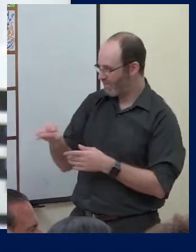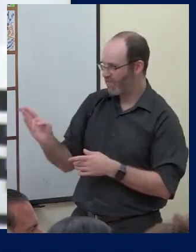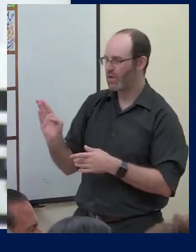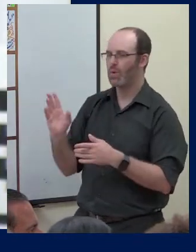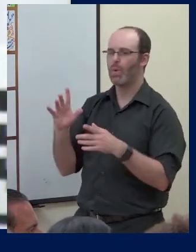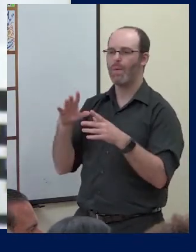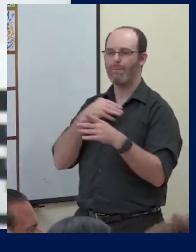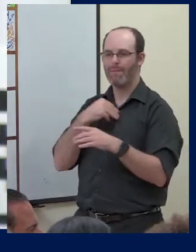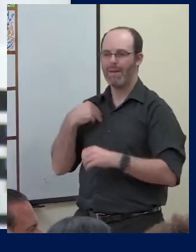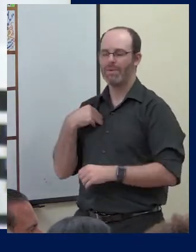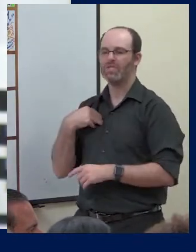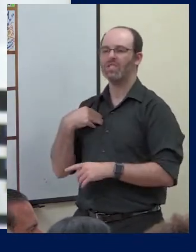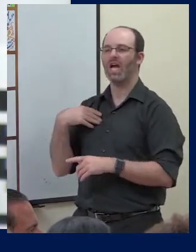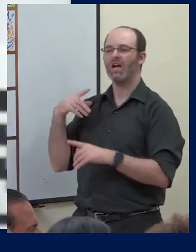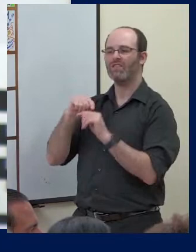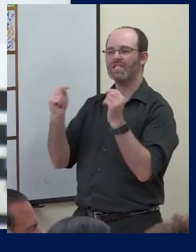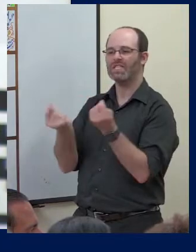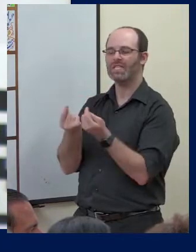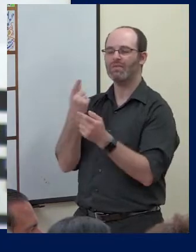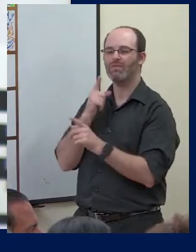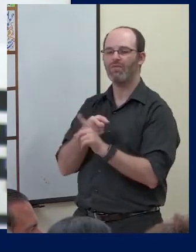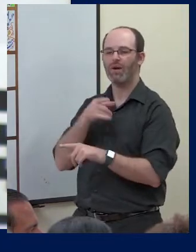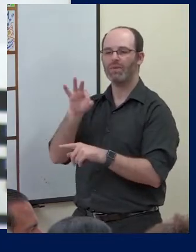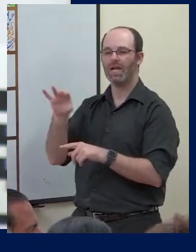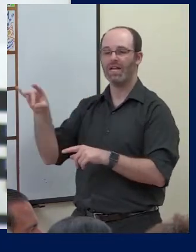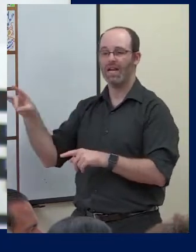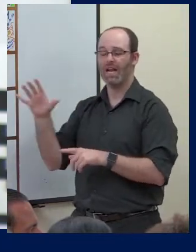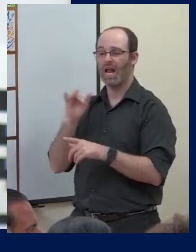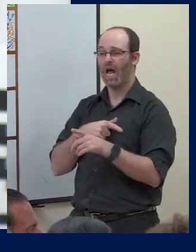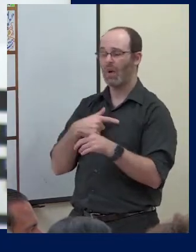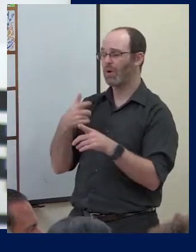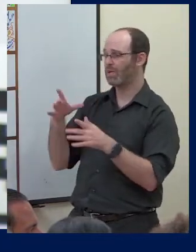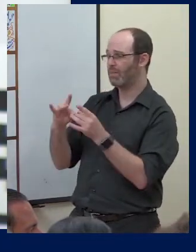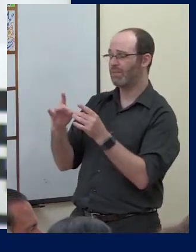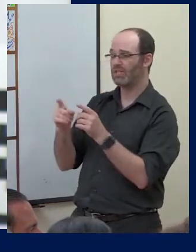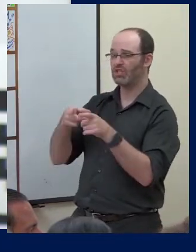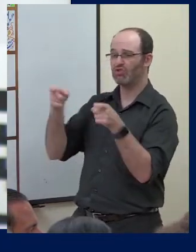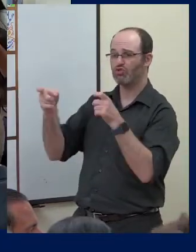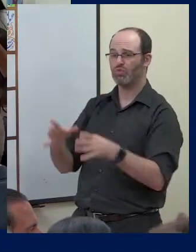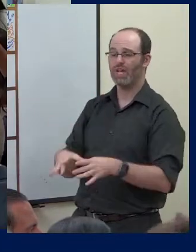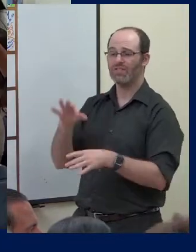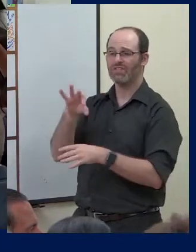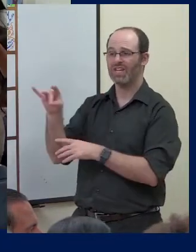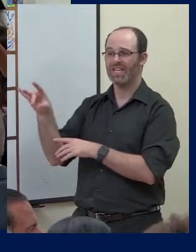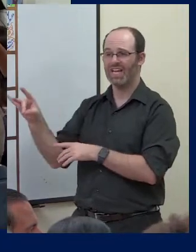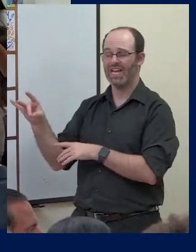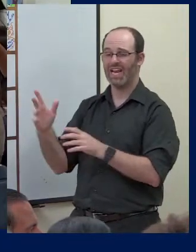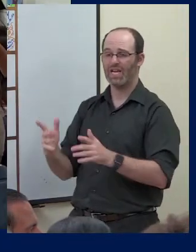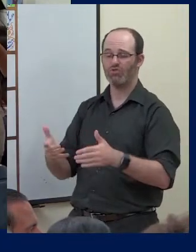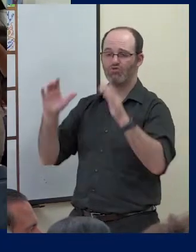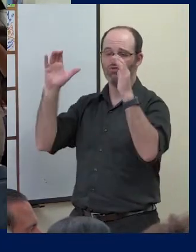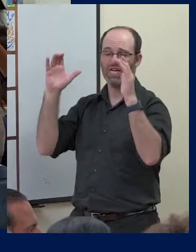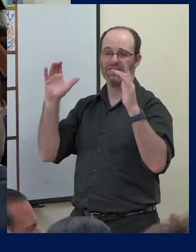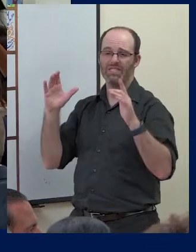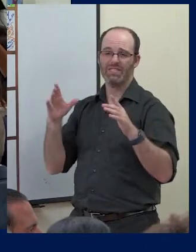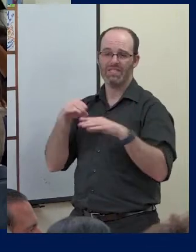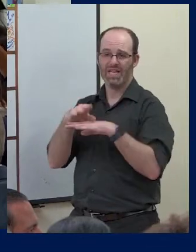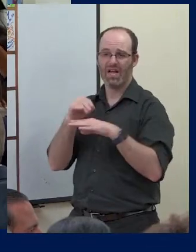I do want to acknowledge the director of our crisis counseling coordinating office, Monica